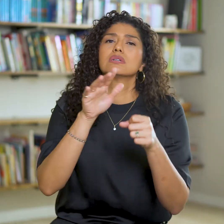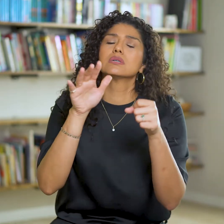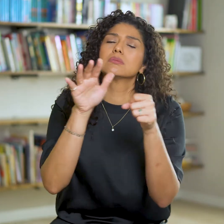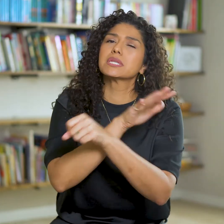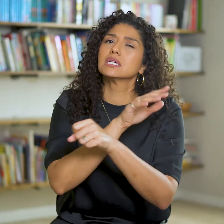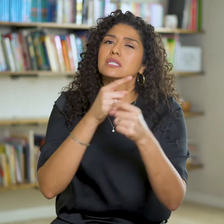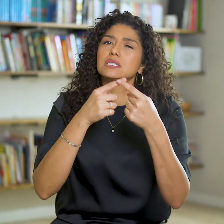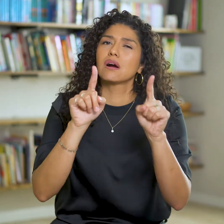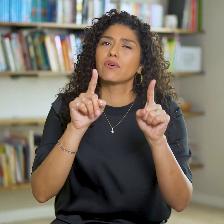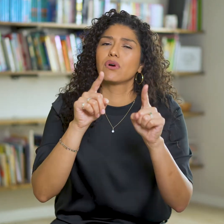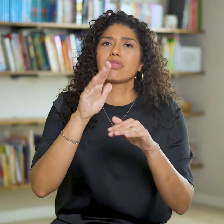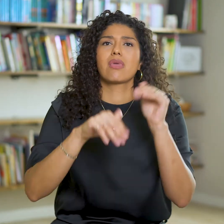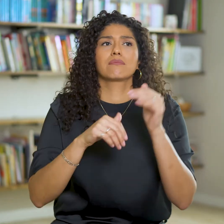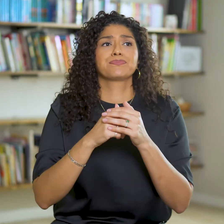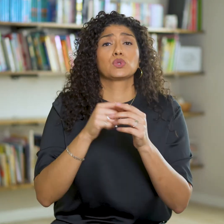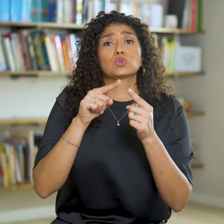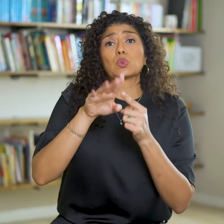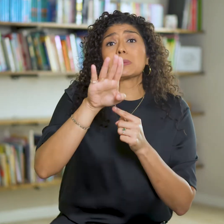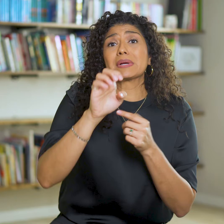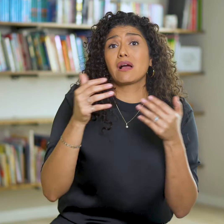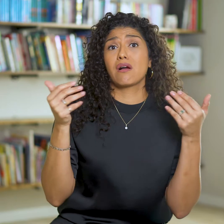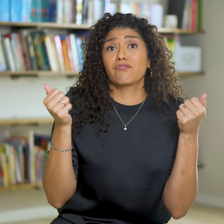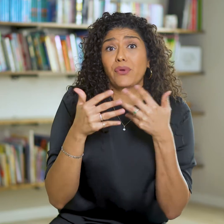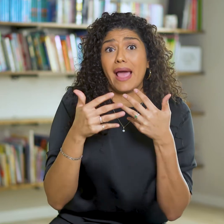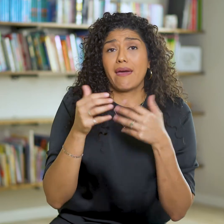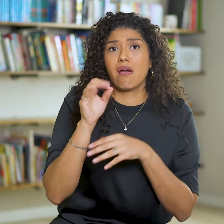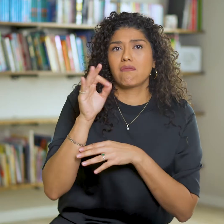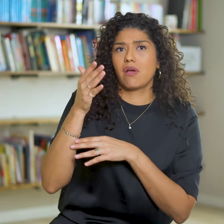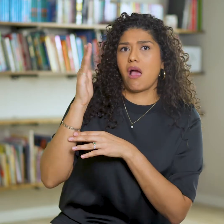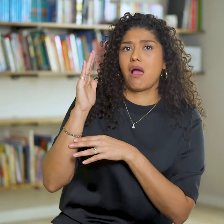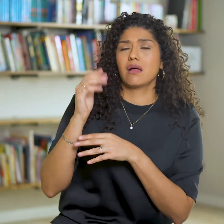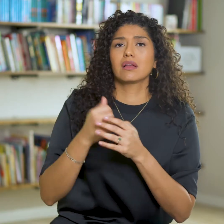is entirely different than "being afraid" of God.